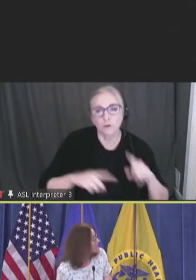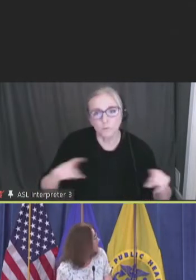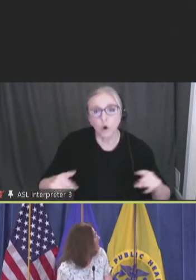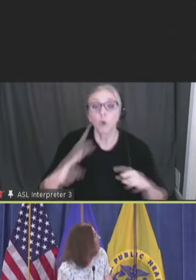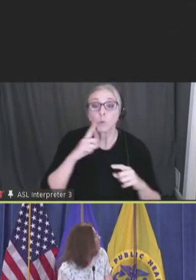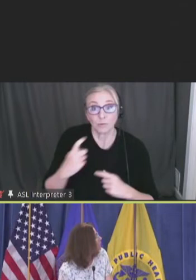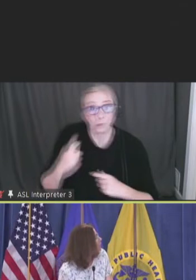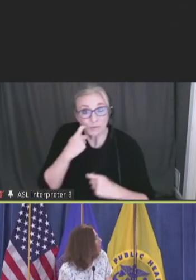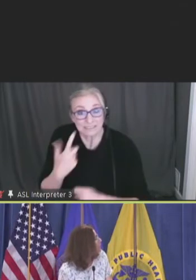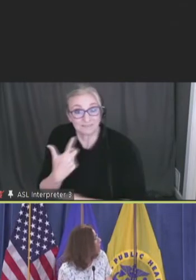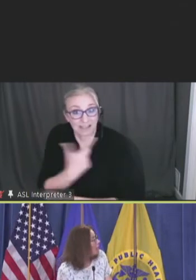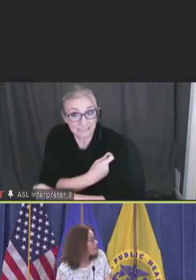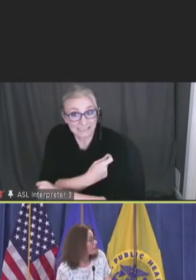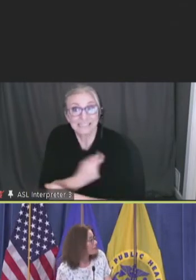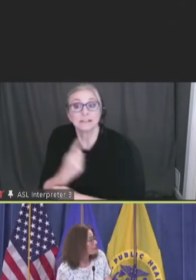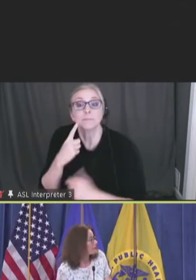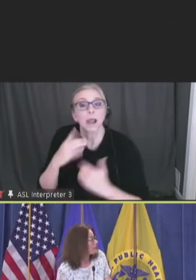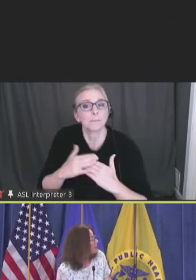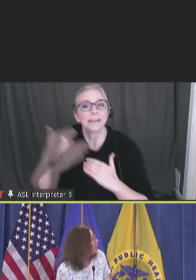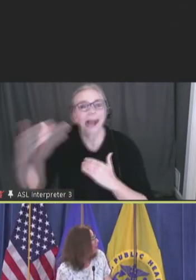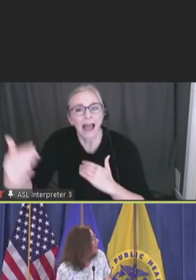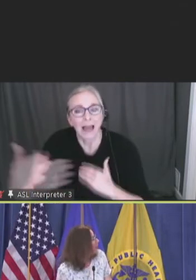vaccinees who are beyond their risk interval.